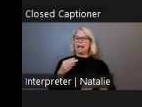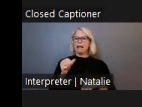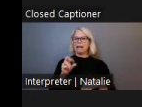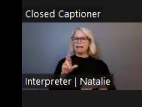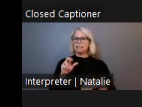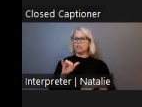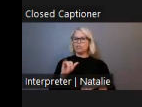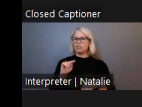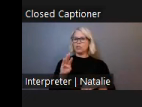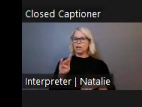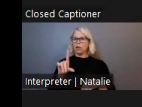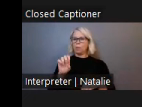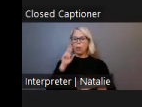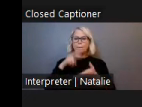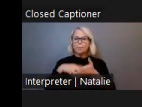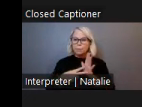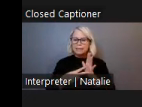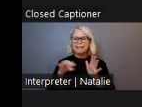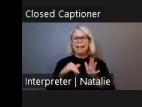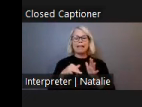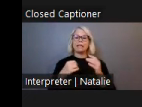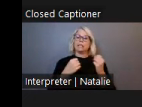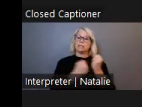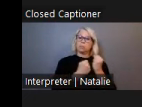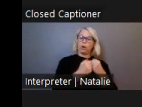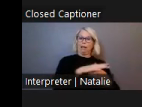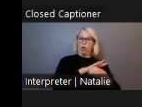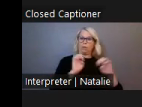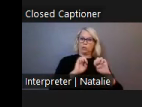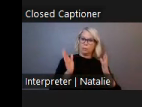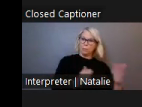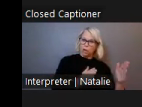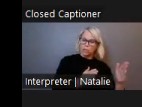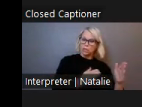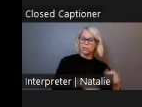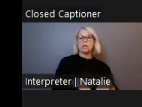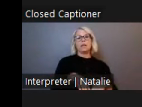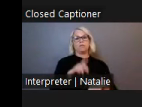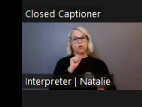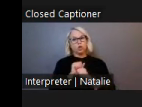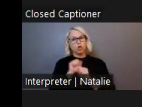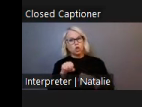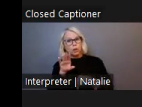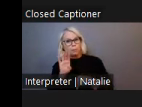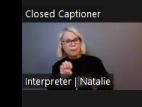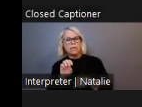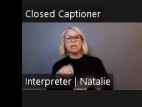That can be supporting local emergency preparedness, and that can certainly be supporting the integration